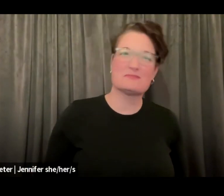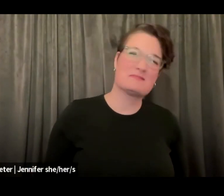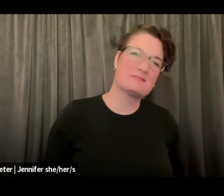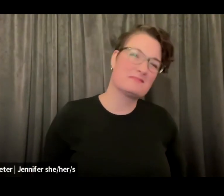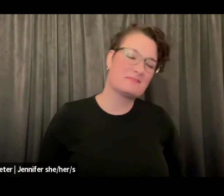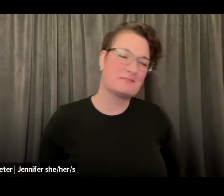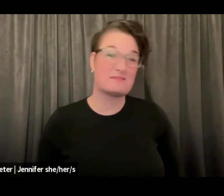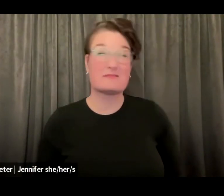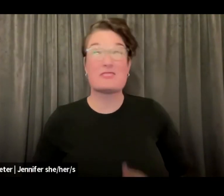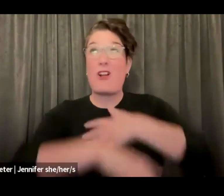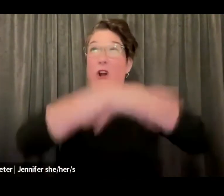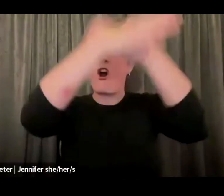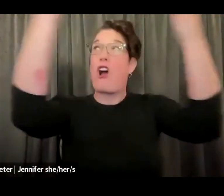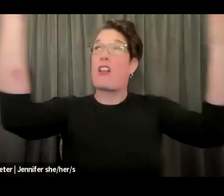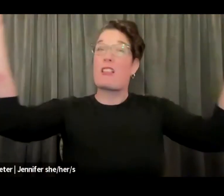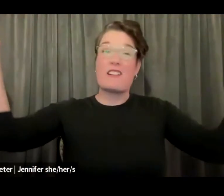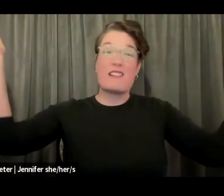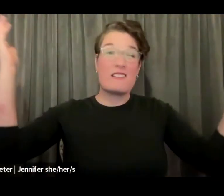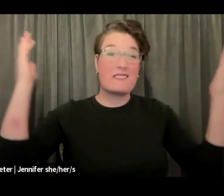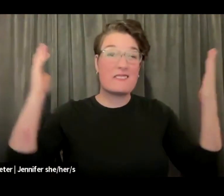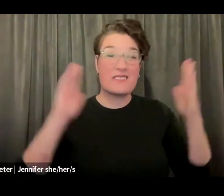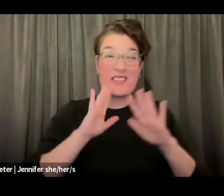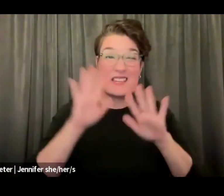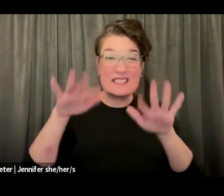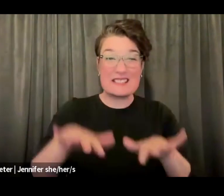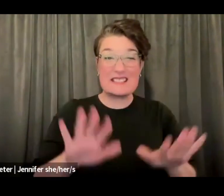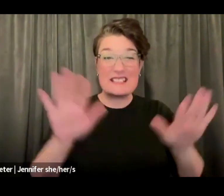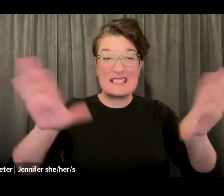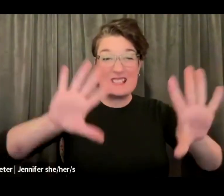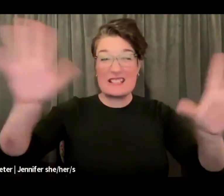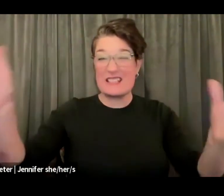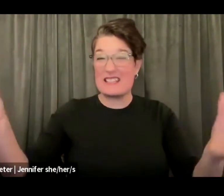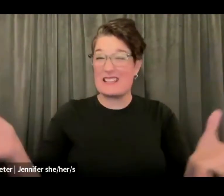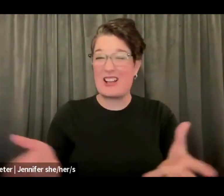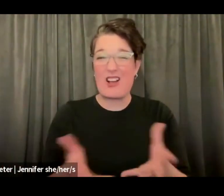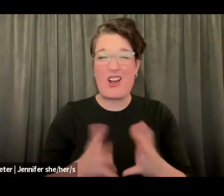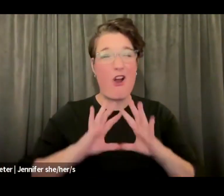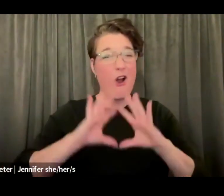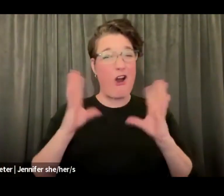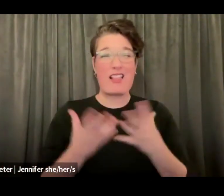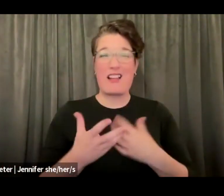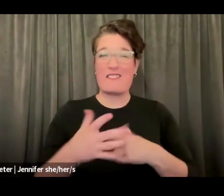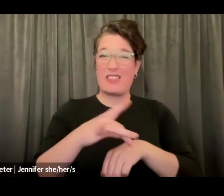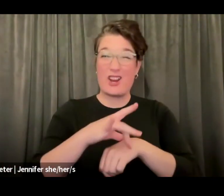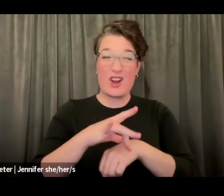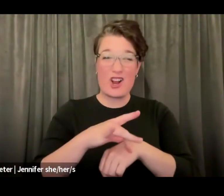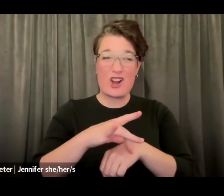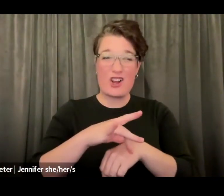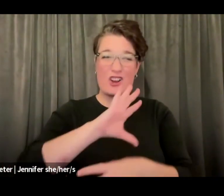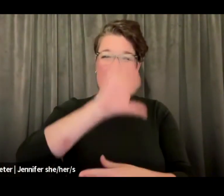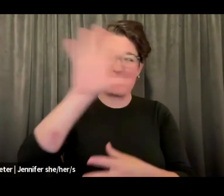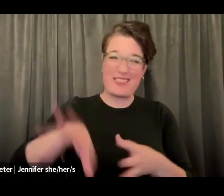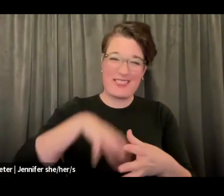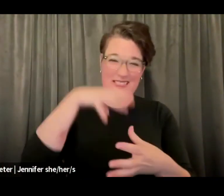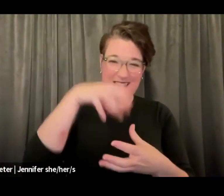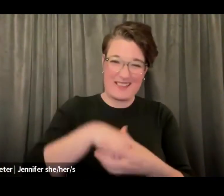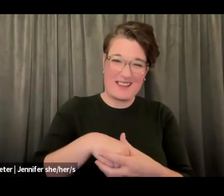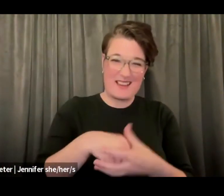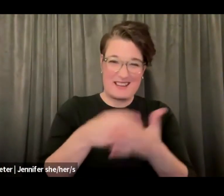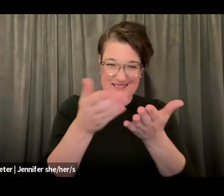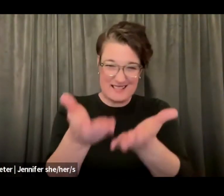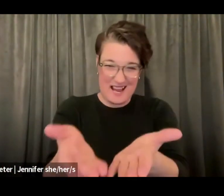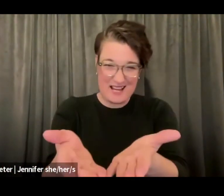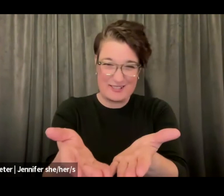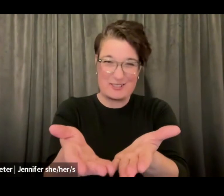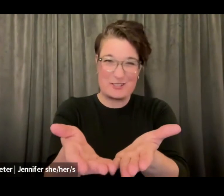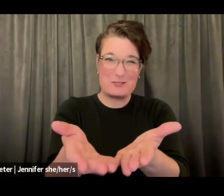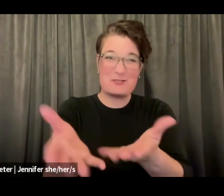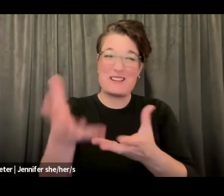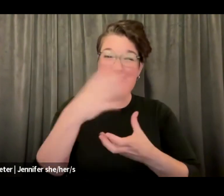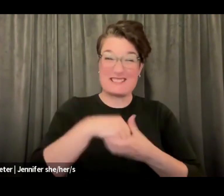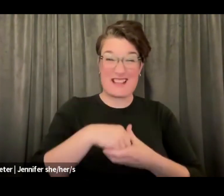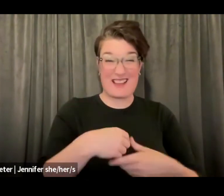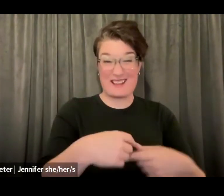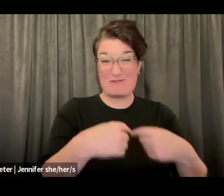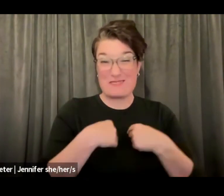All of the sky, all of the sea, all of the earth inside of you and